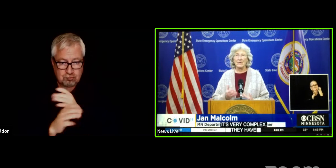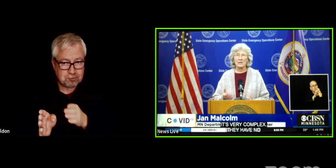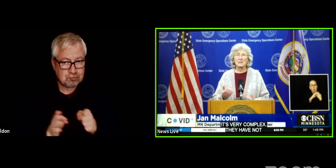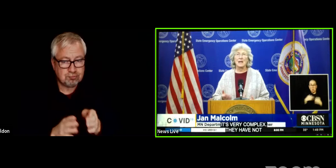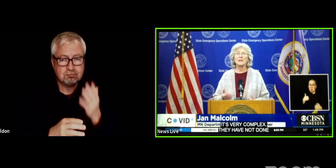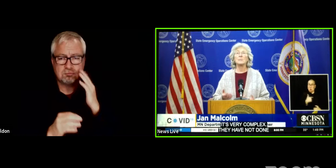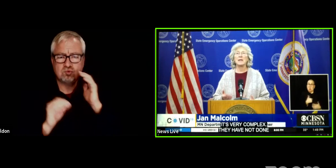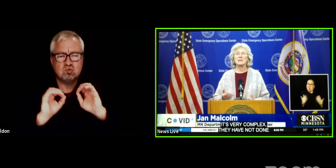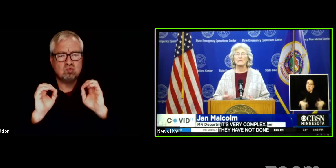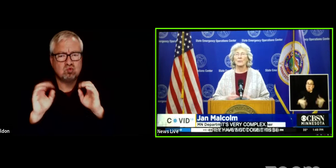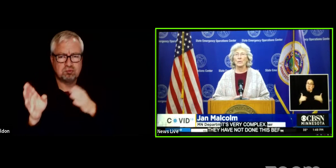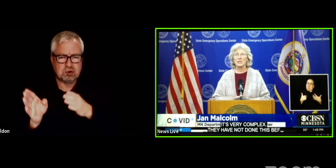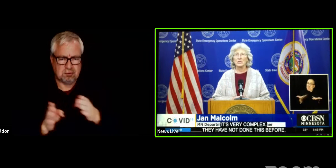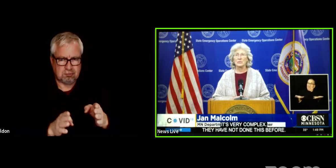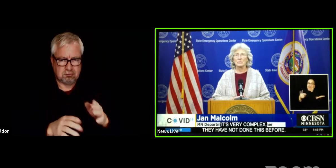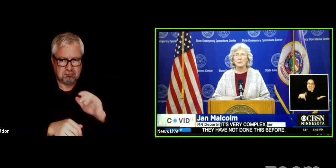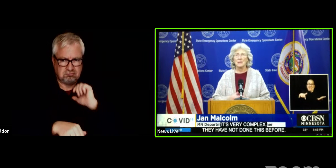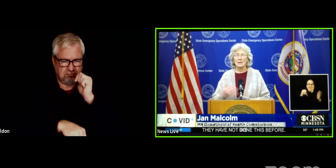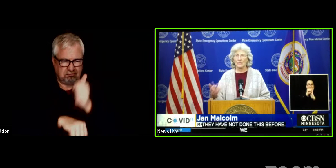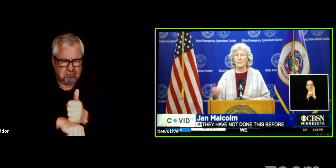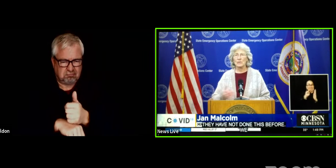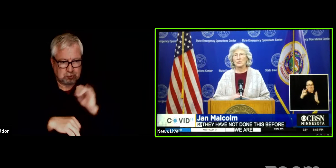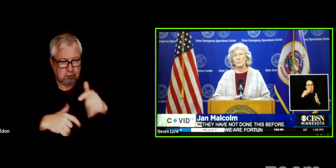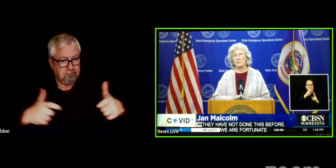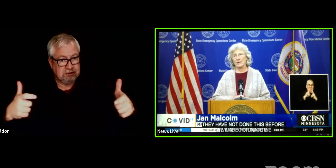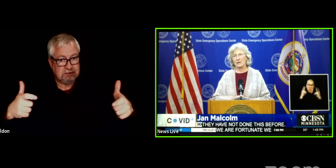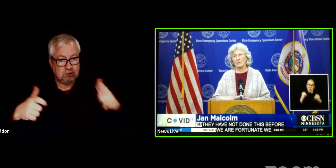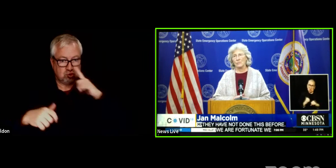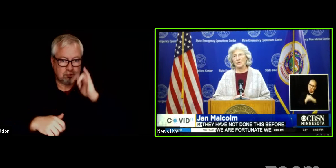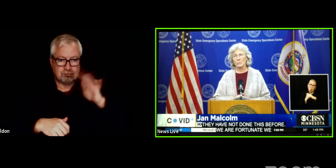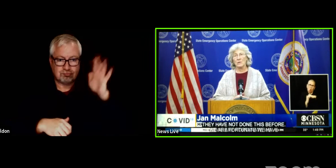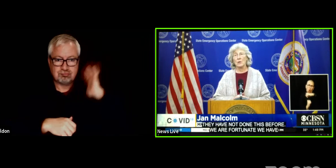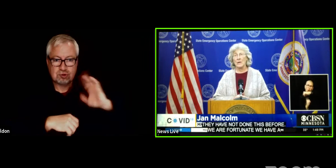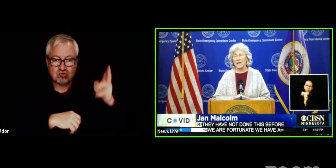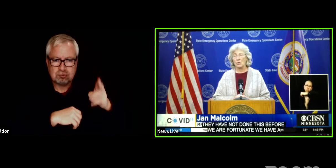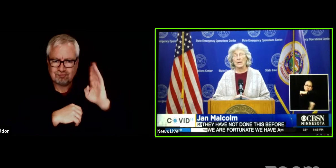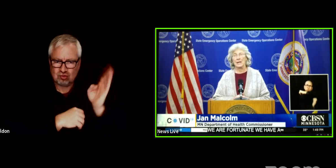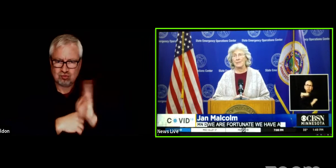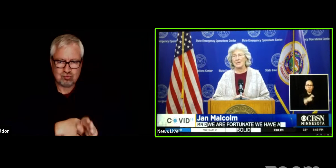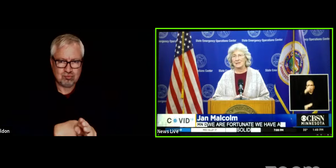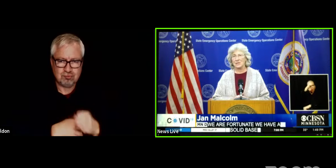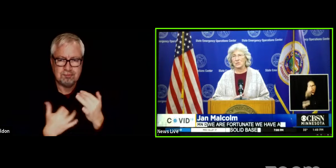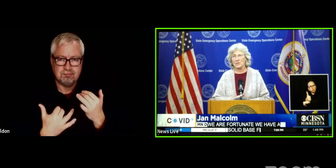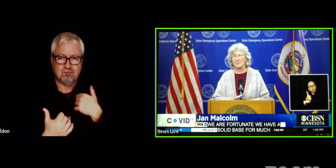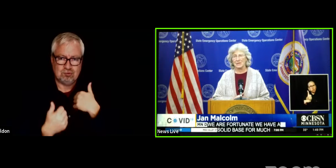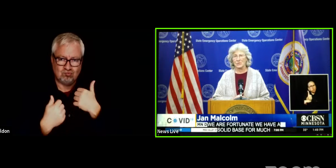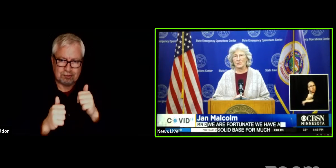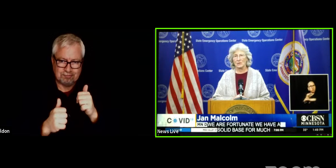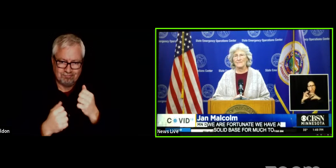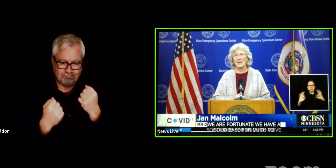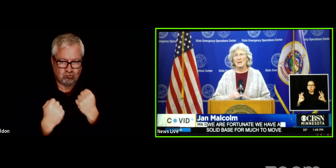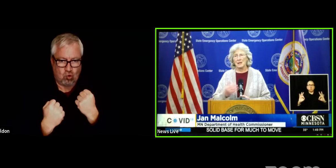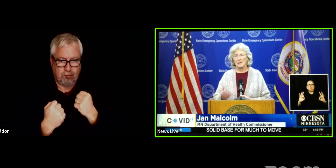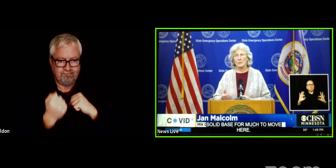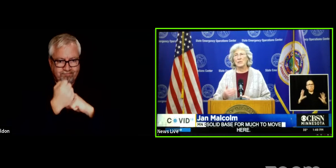VERY SOLID BASE FROM WHICH TO MOVE HERE. WE'RE QUITE GOOD AT IMMUNIZATIONS IN MINNESOTA.